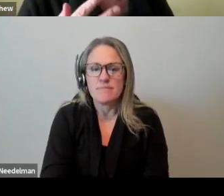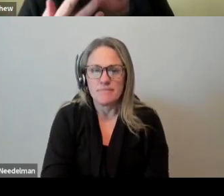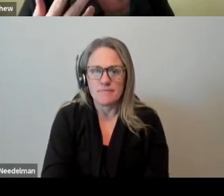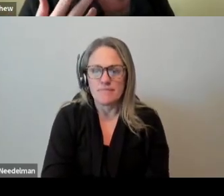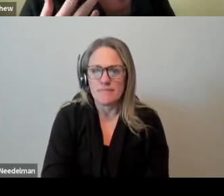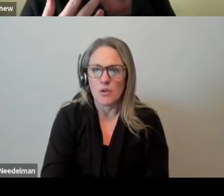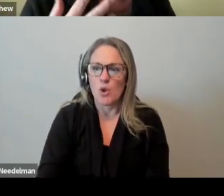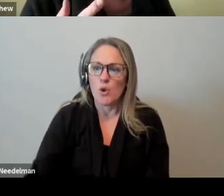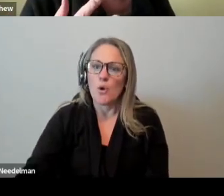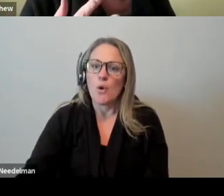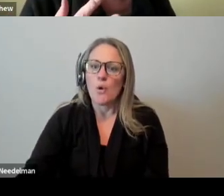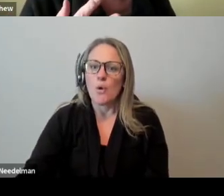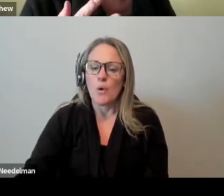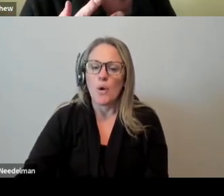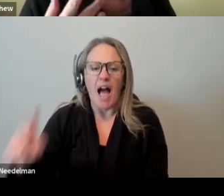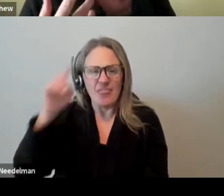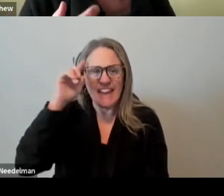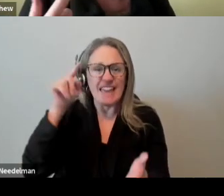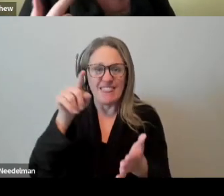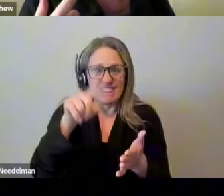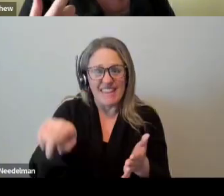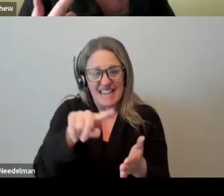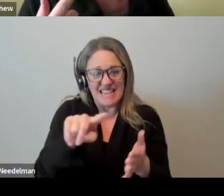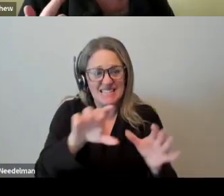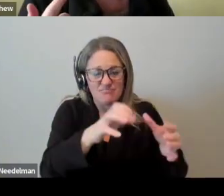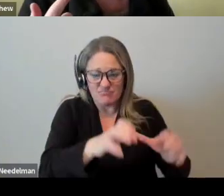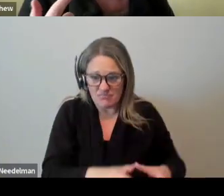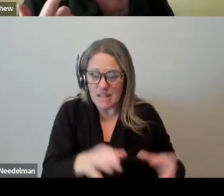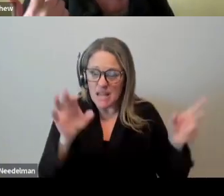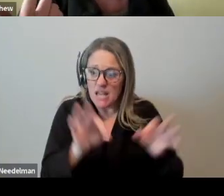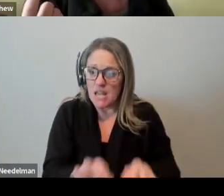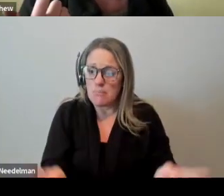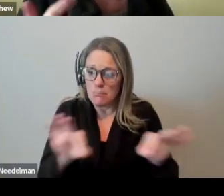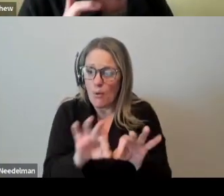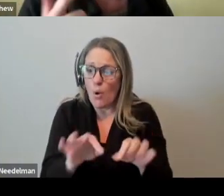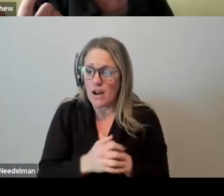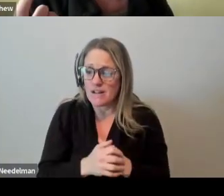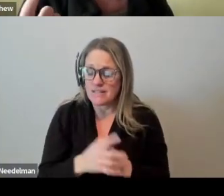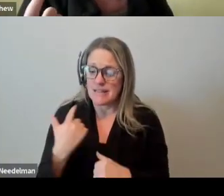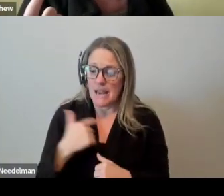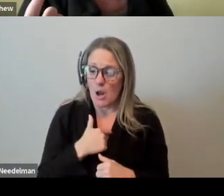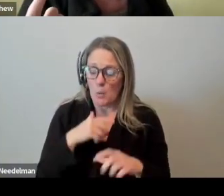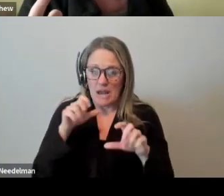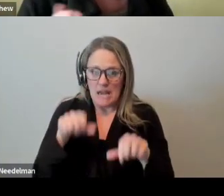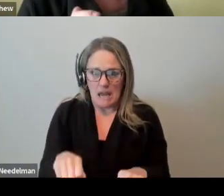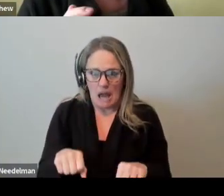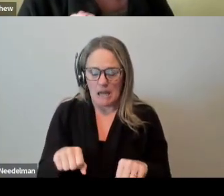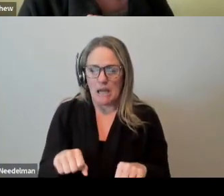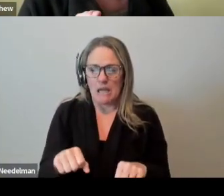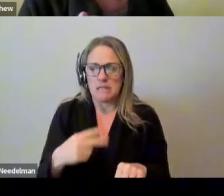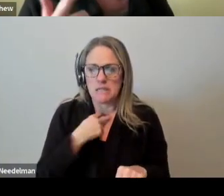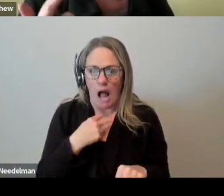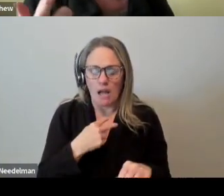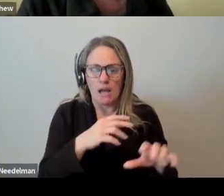And I think these are important, I think when can also get really caught up in categorizing in a way that doesn't